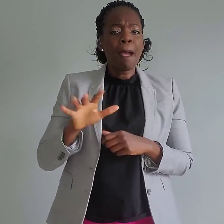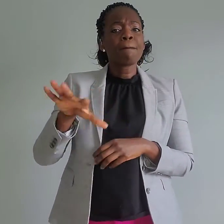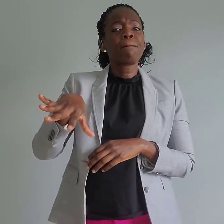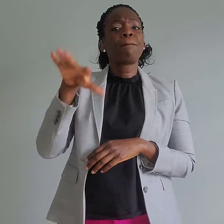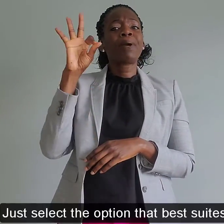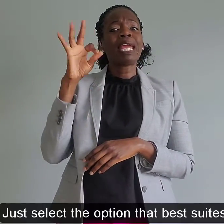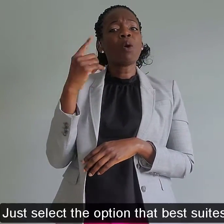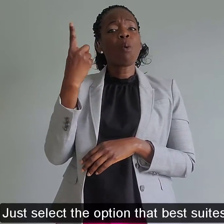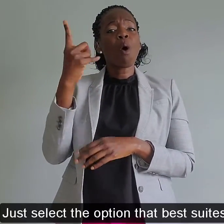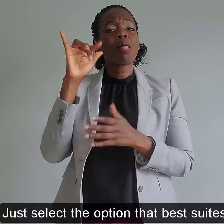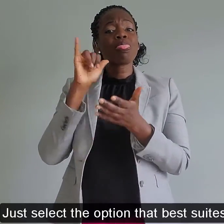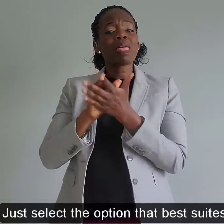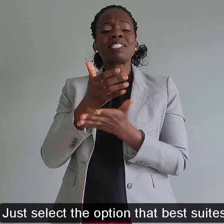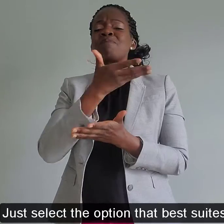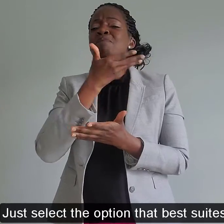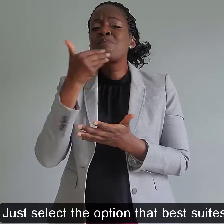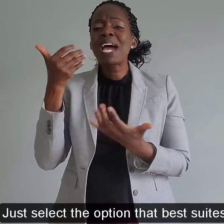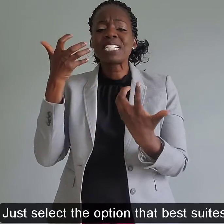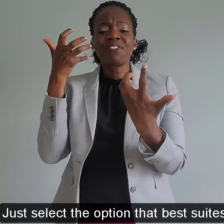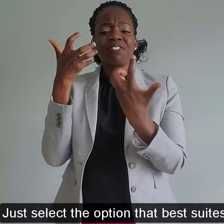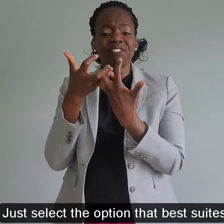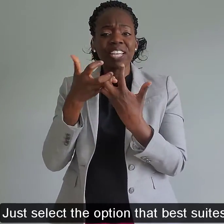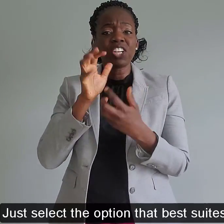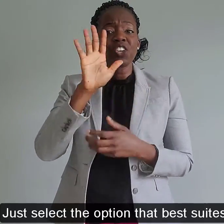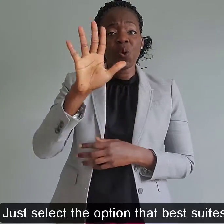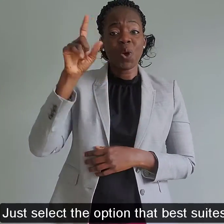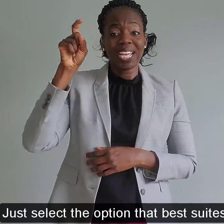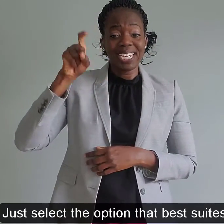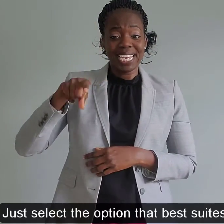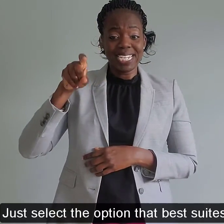Just select the option that best suites you,